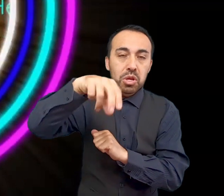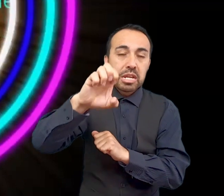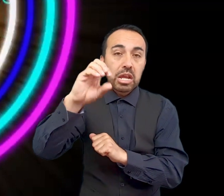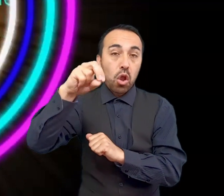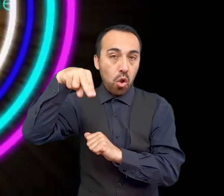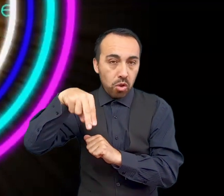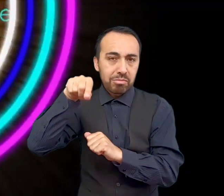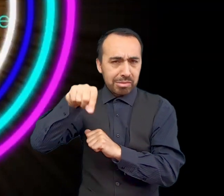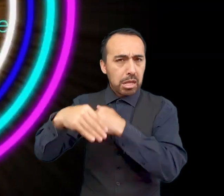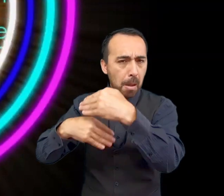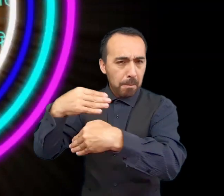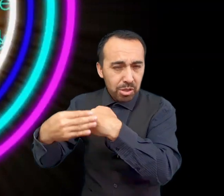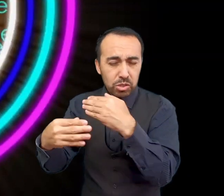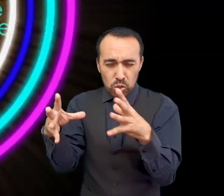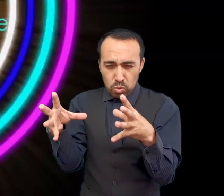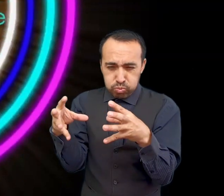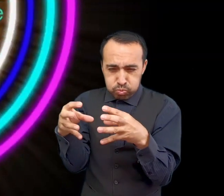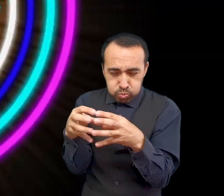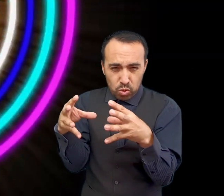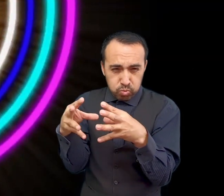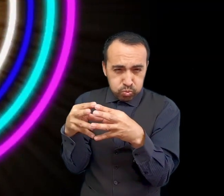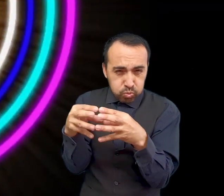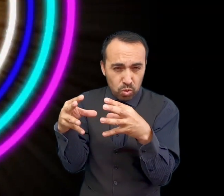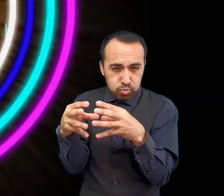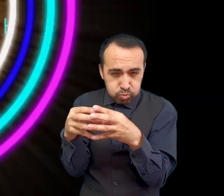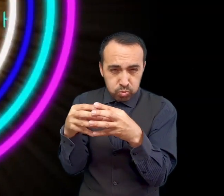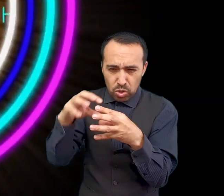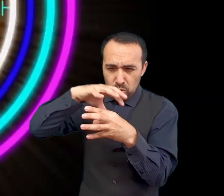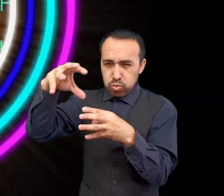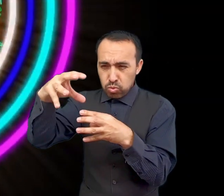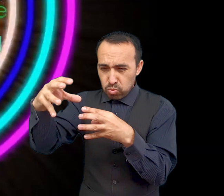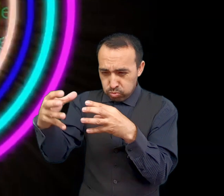Iron cannot be burned to obtain heavier elements, since this reaction